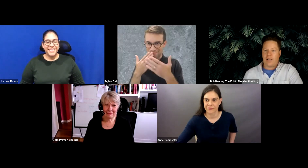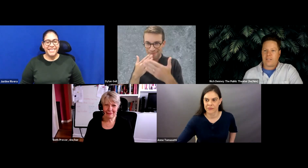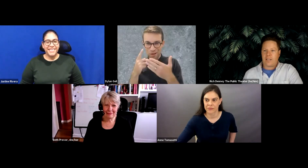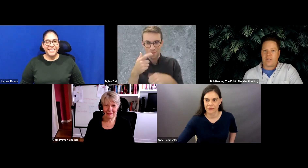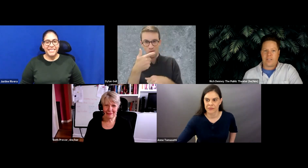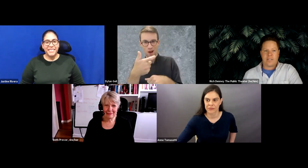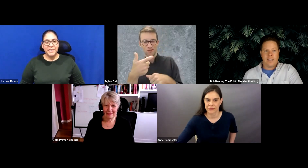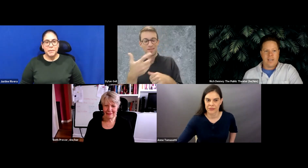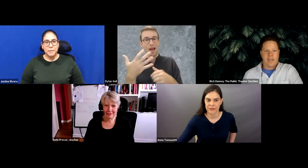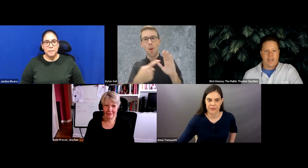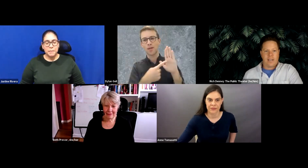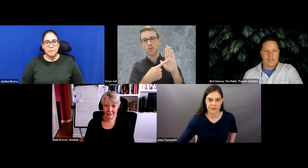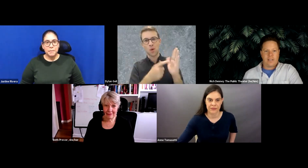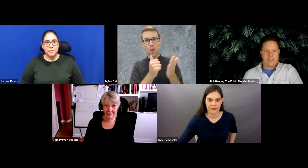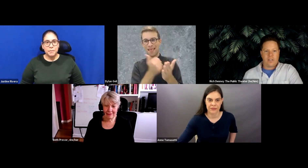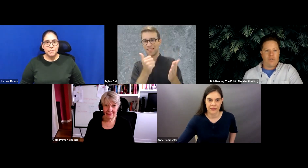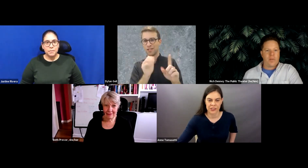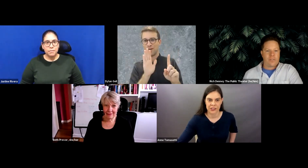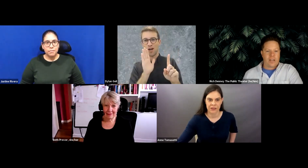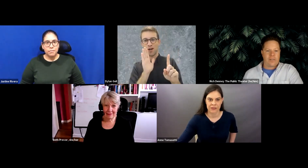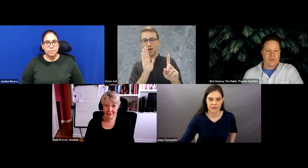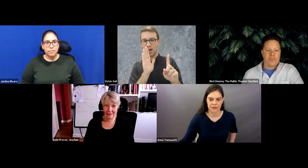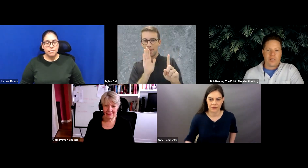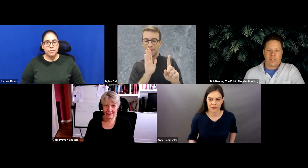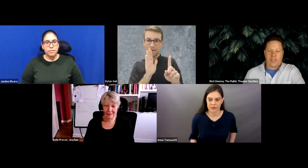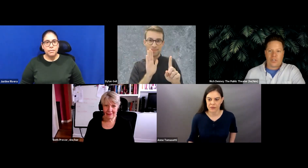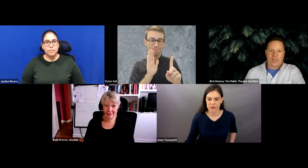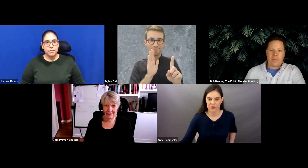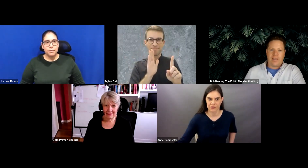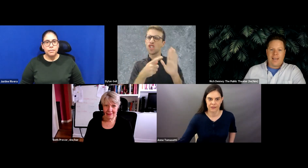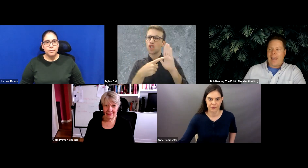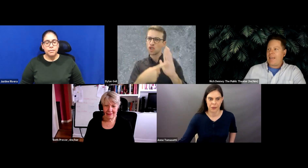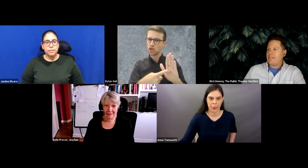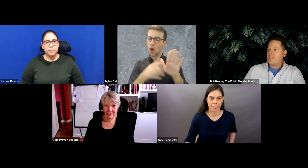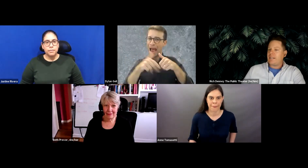Alexandria's, the movement of improving the relationship and